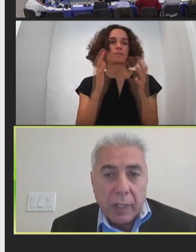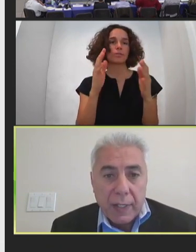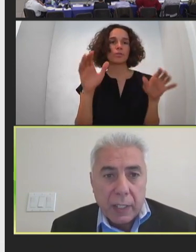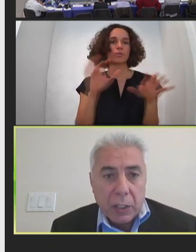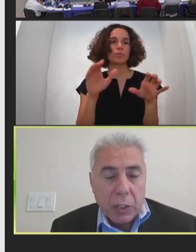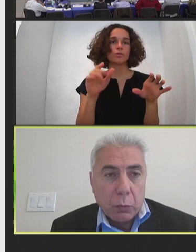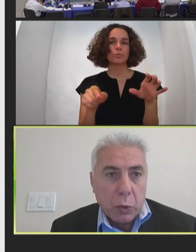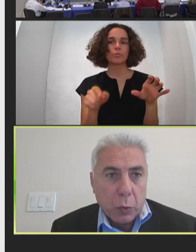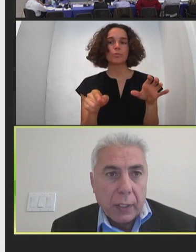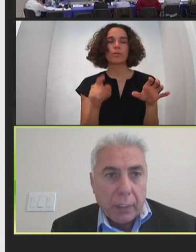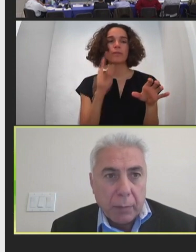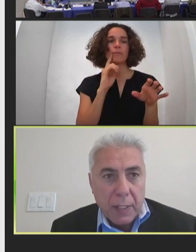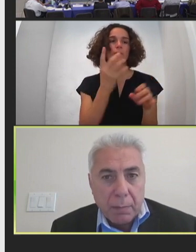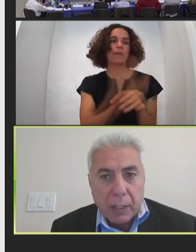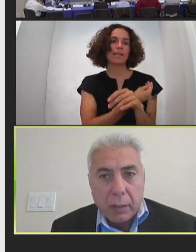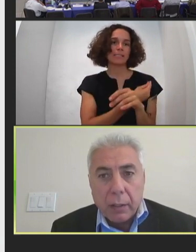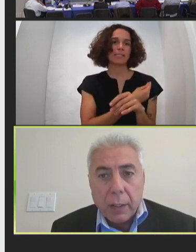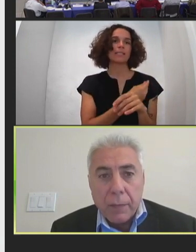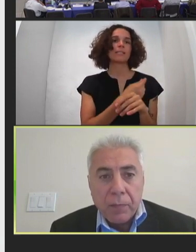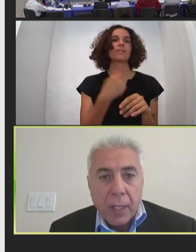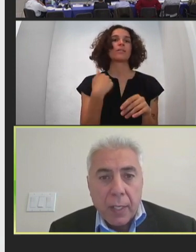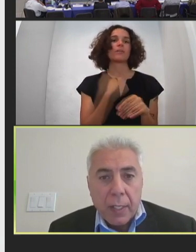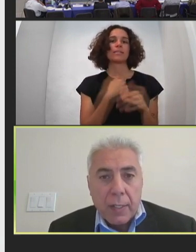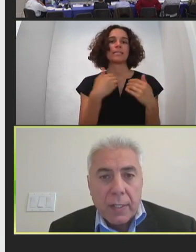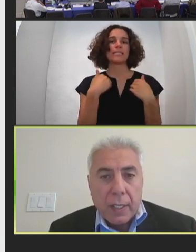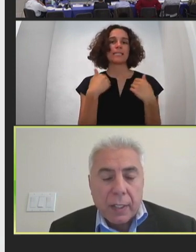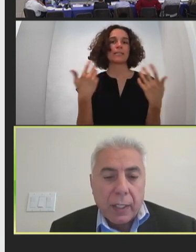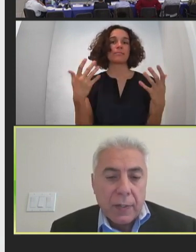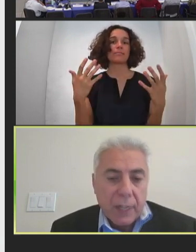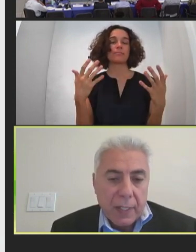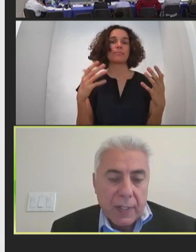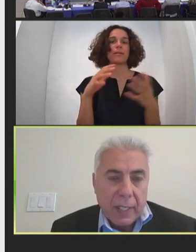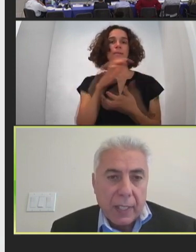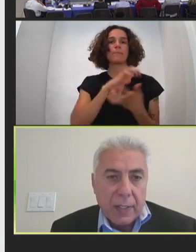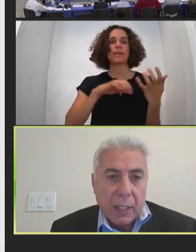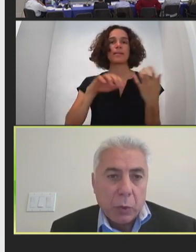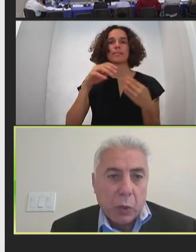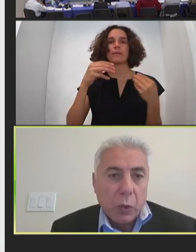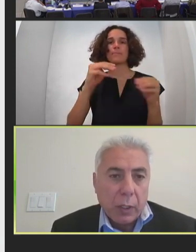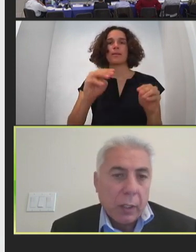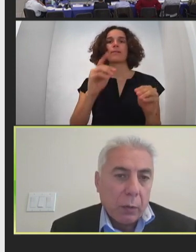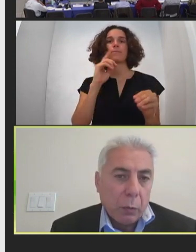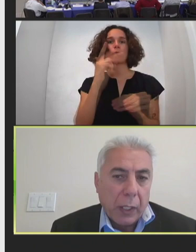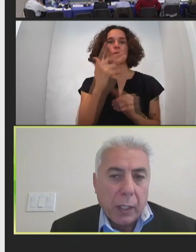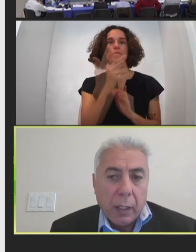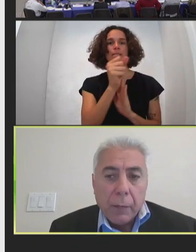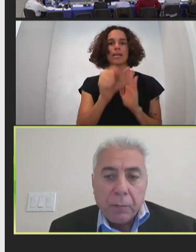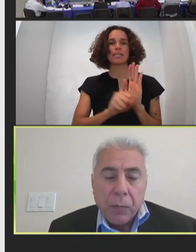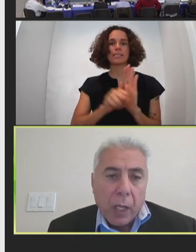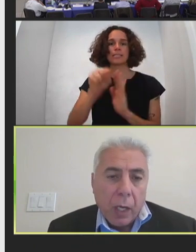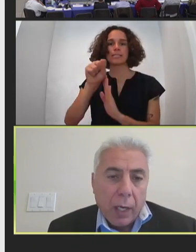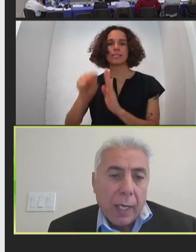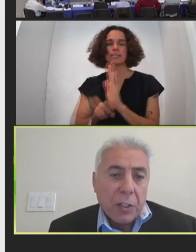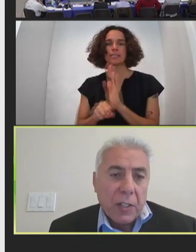vaccination, which we did a mixed method study in three states. And we took -- we arranged the